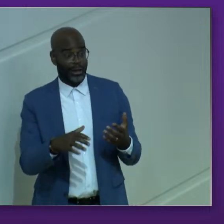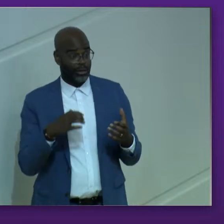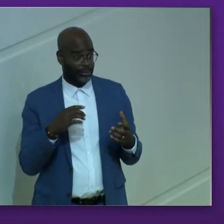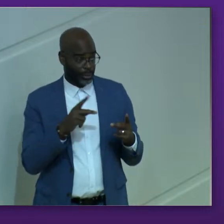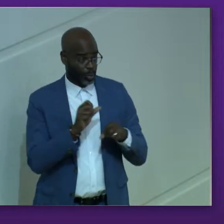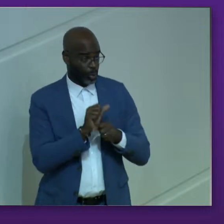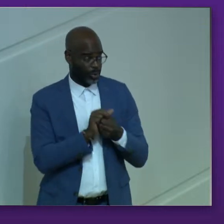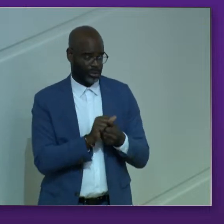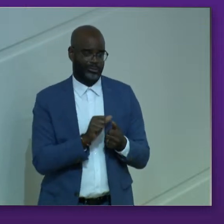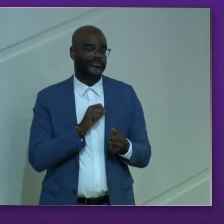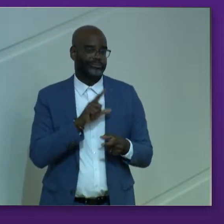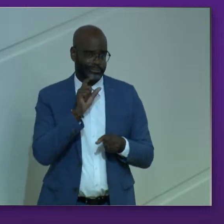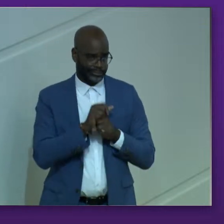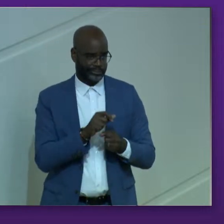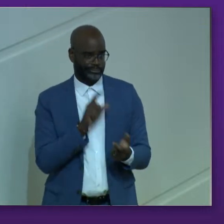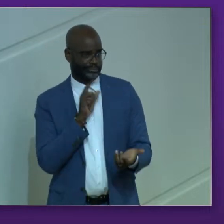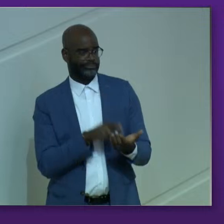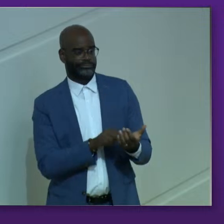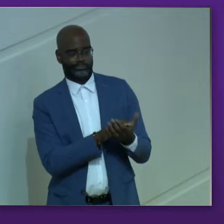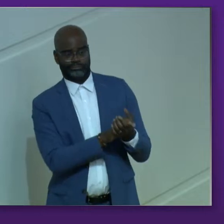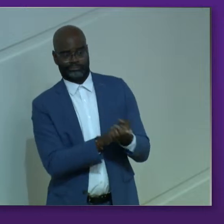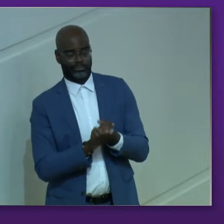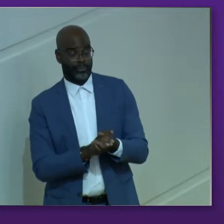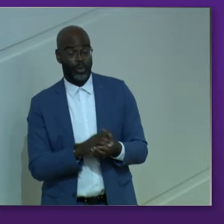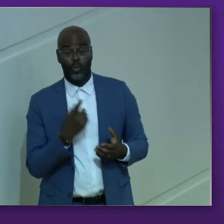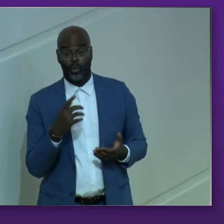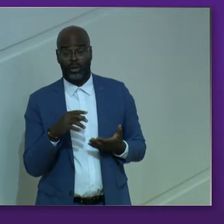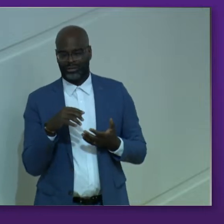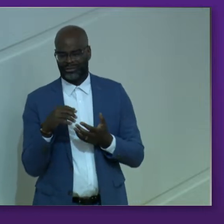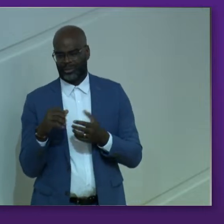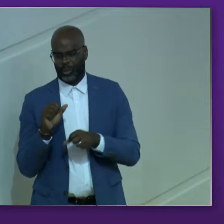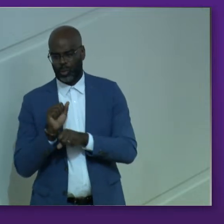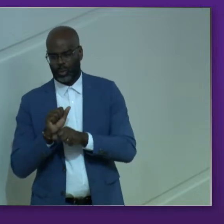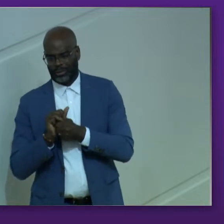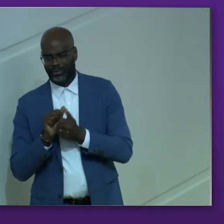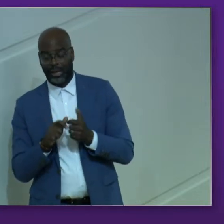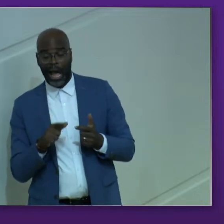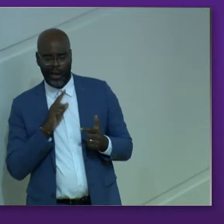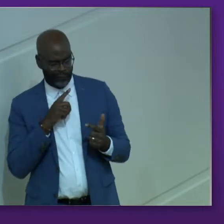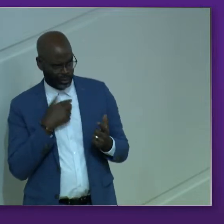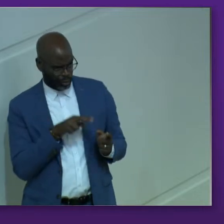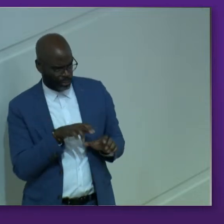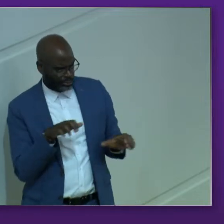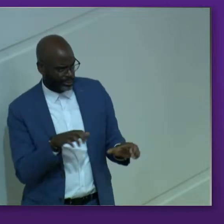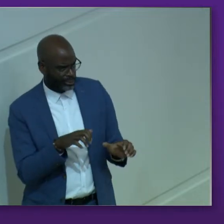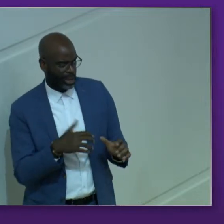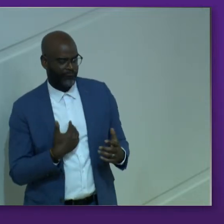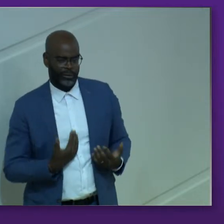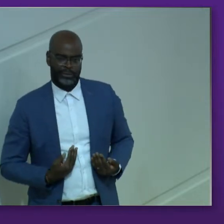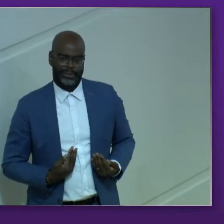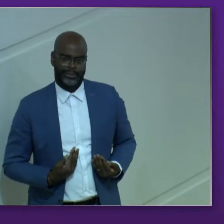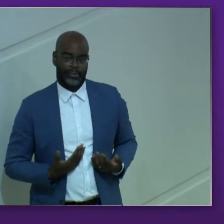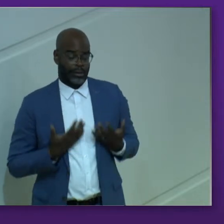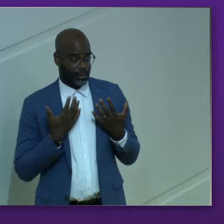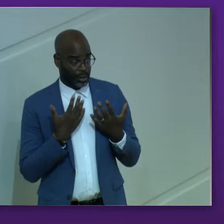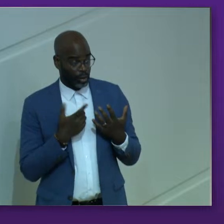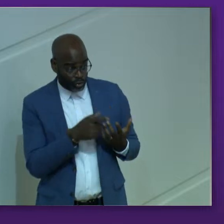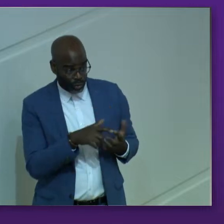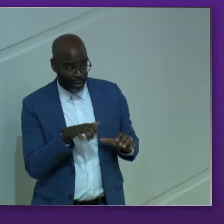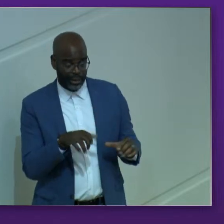EXTERNALLY. [LISTING NAMES] SERVICE TO HER STUDENTS AND HER COLLEAGUES IS ONE WIDELY CELEBRATED AS ONE